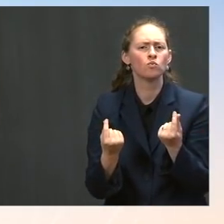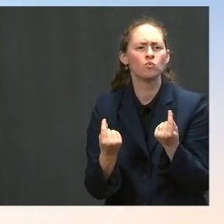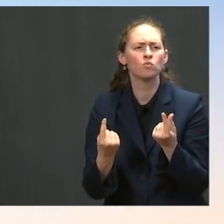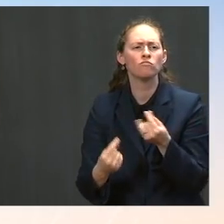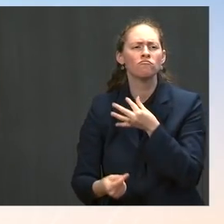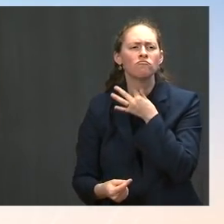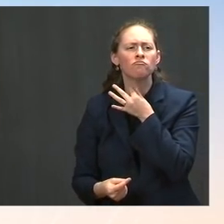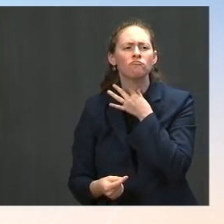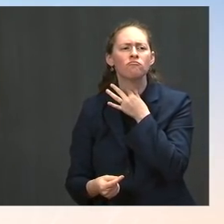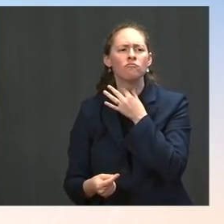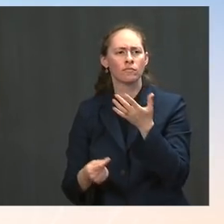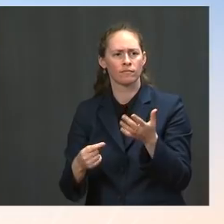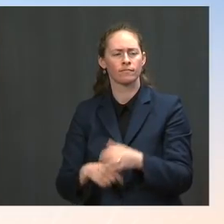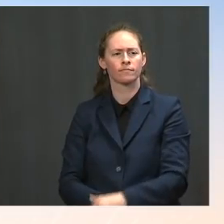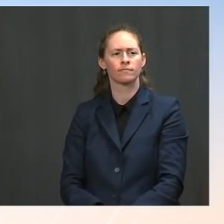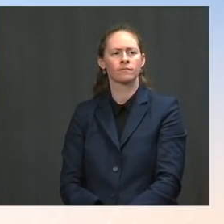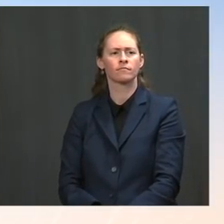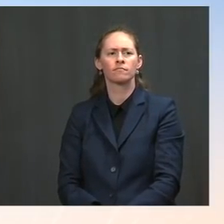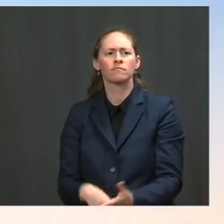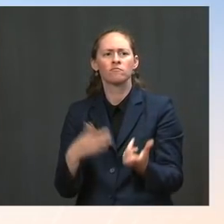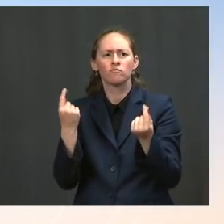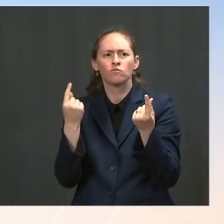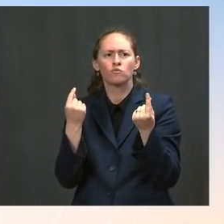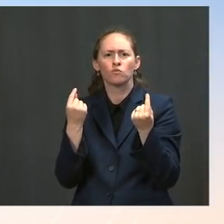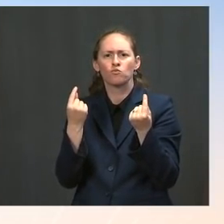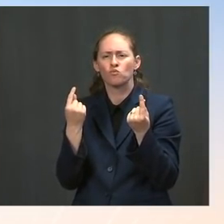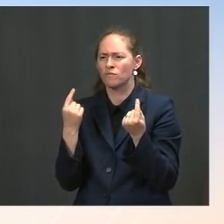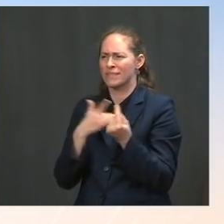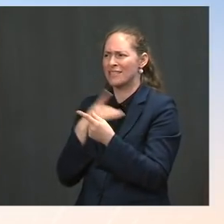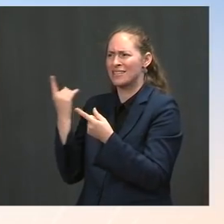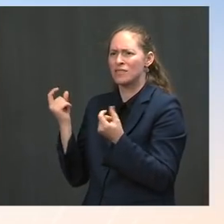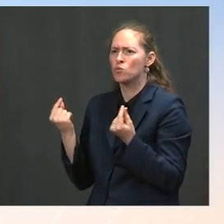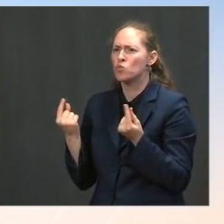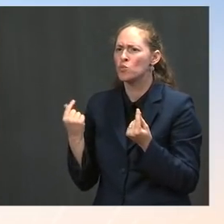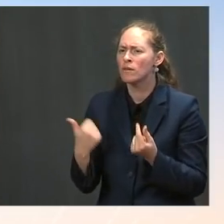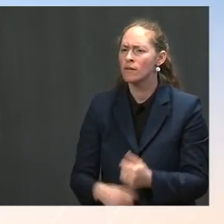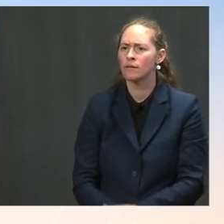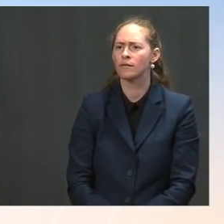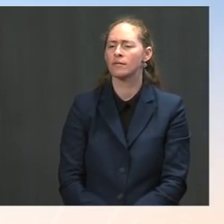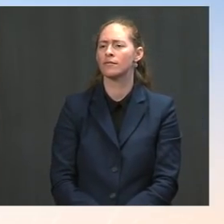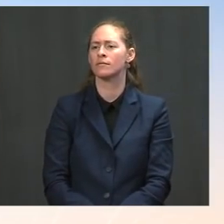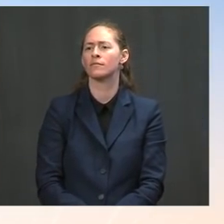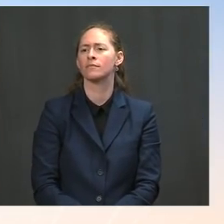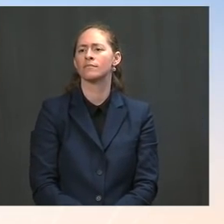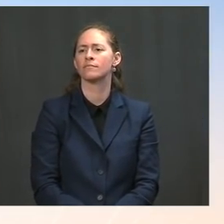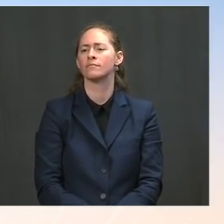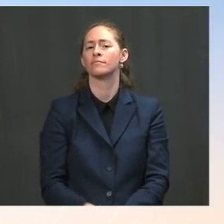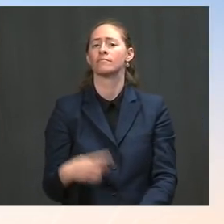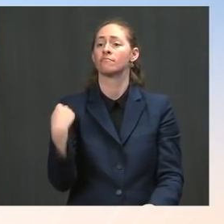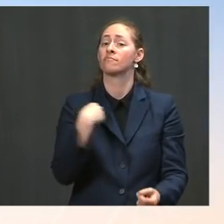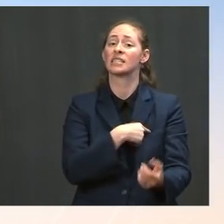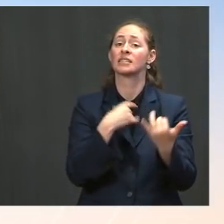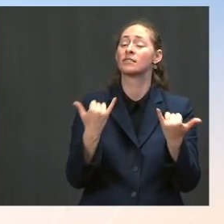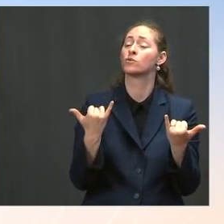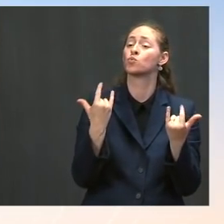it every day, of course. Ms. Psaki: Well, at the President's direction, we are actively pursuing measures that both the Cuban people --